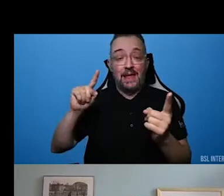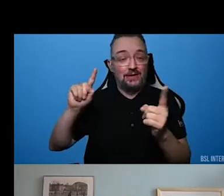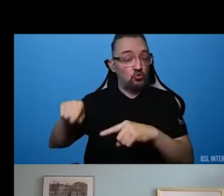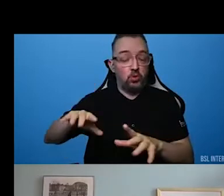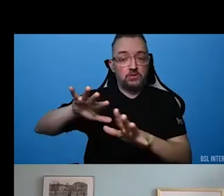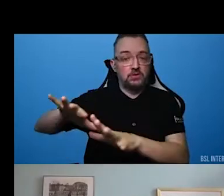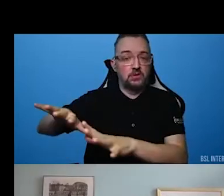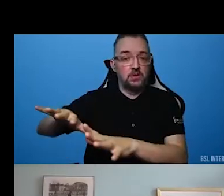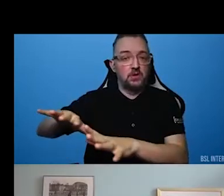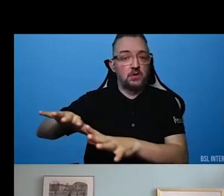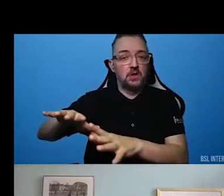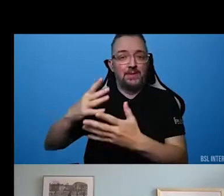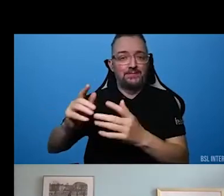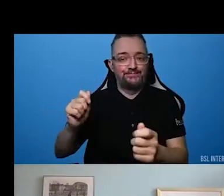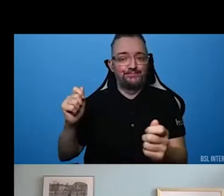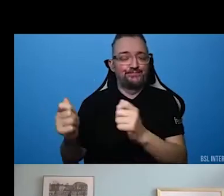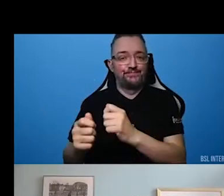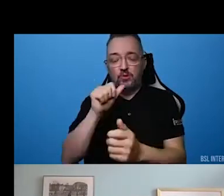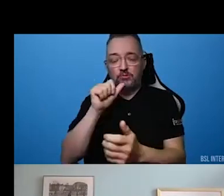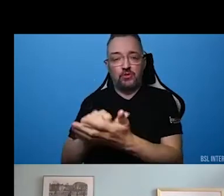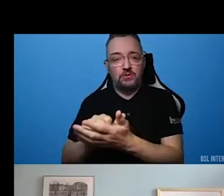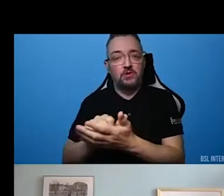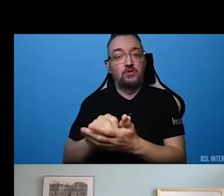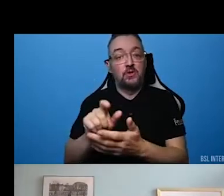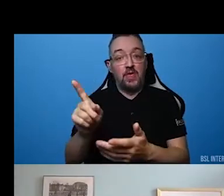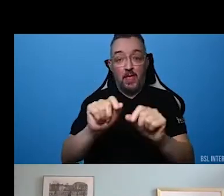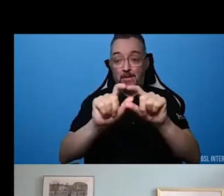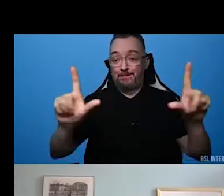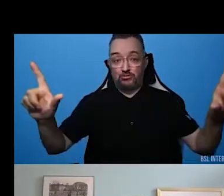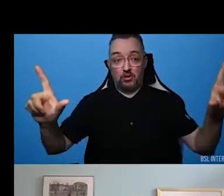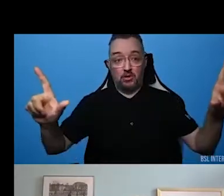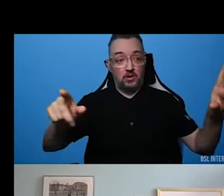and misrepresented as in the Valance image with the black page boy.